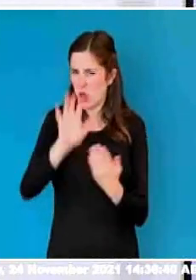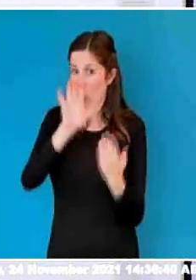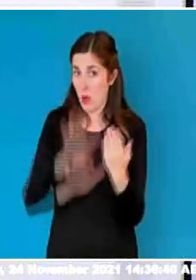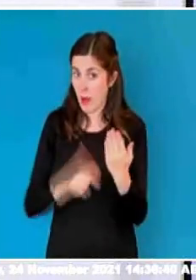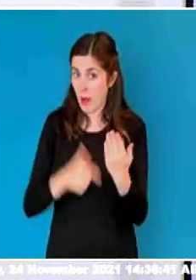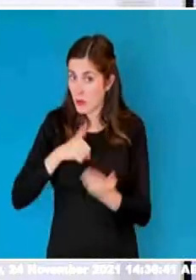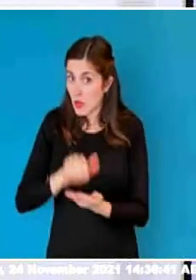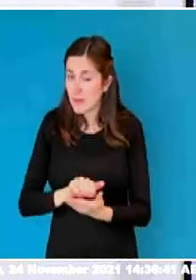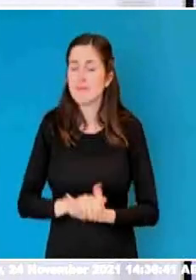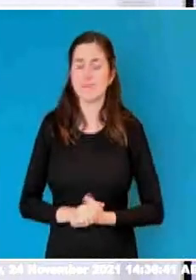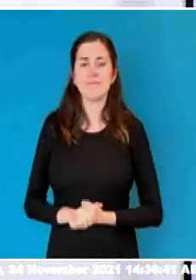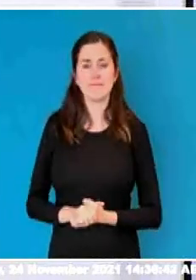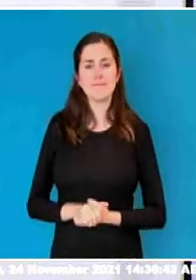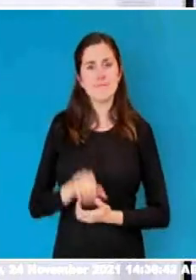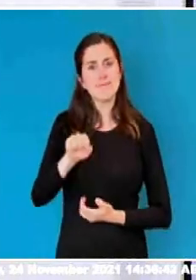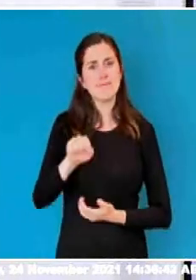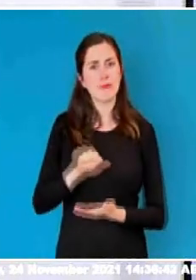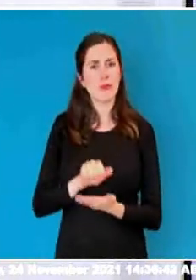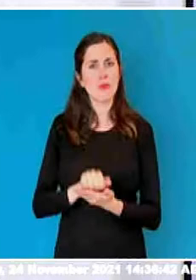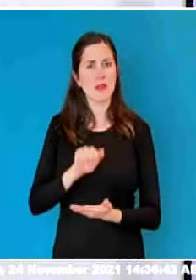Yes, that's correct.